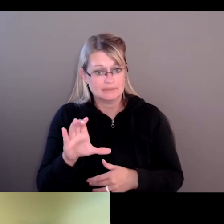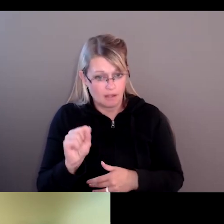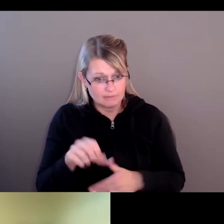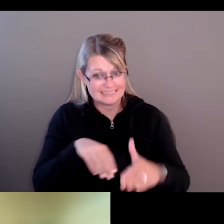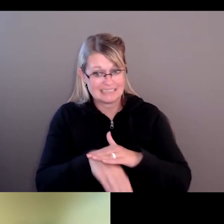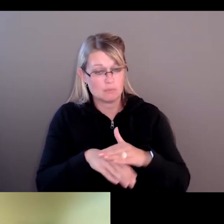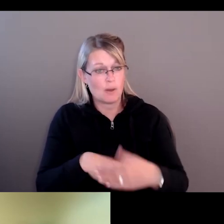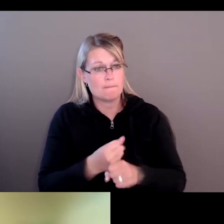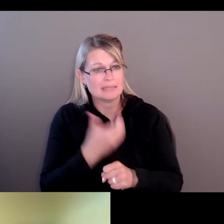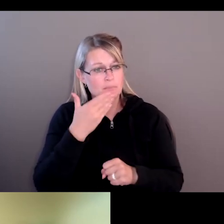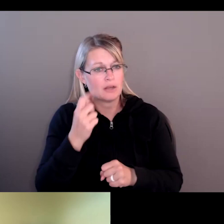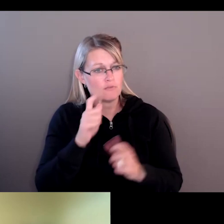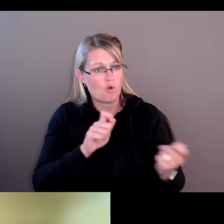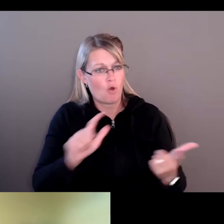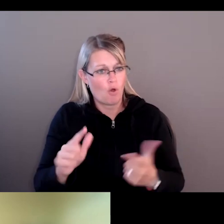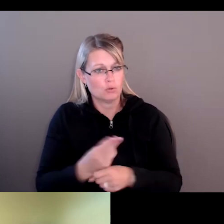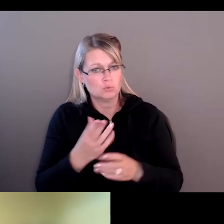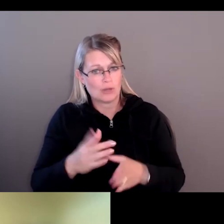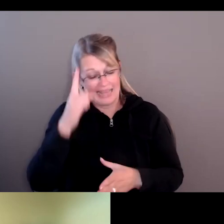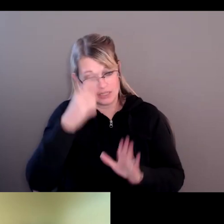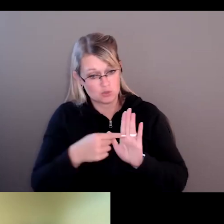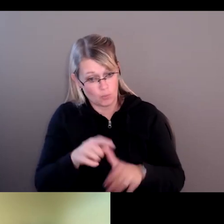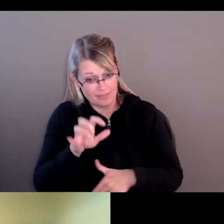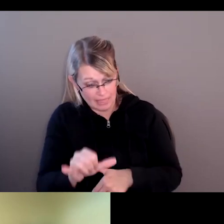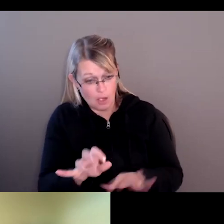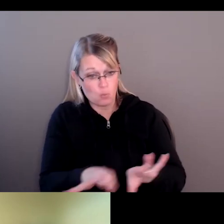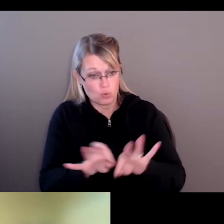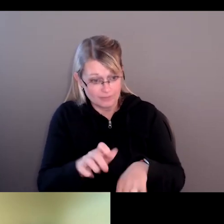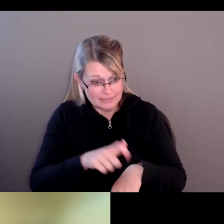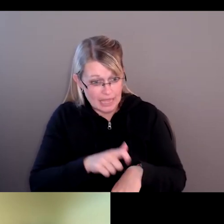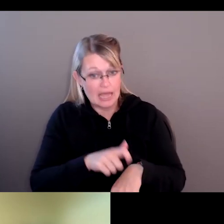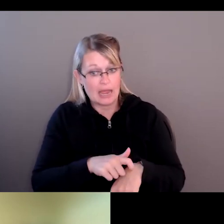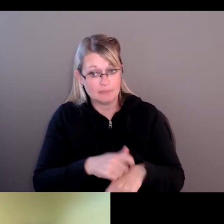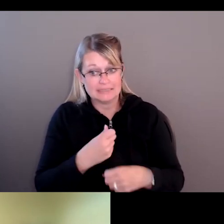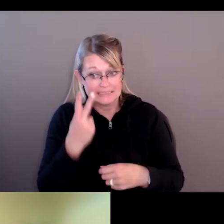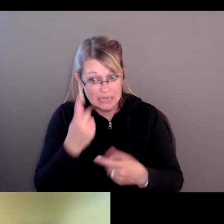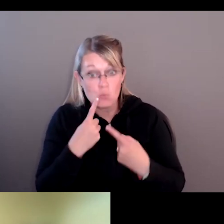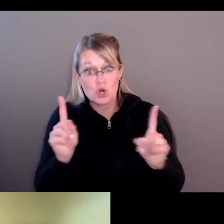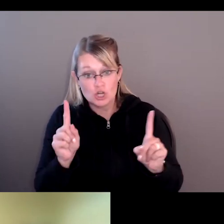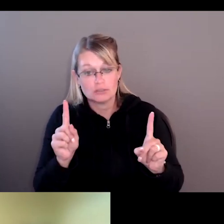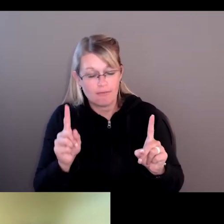is better for all users? Showing its time and effort goes a long way in getting decision-makers